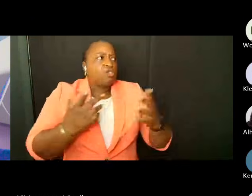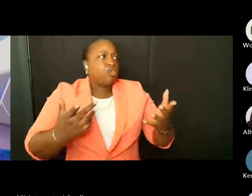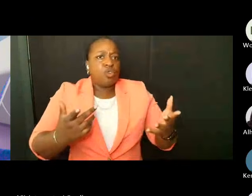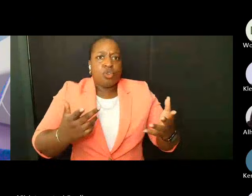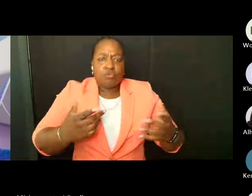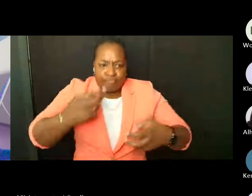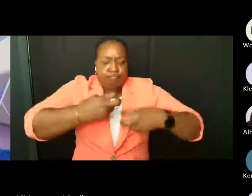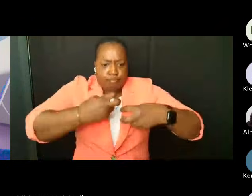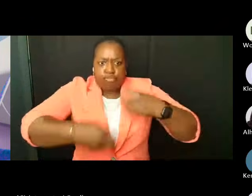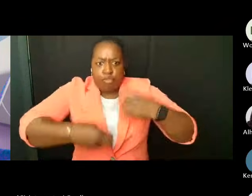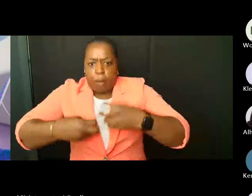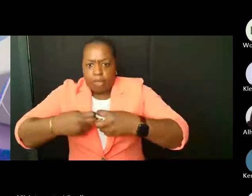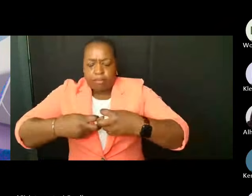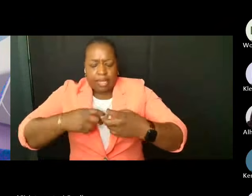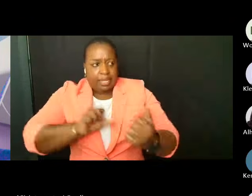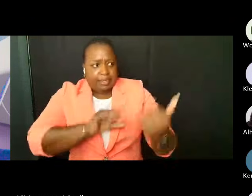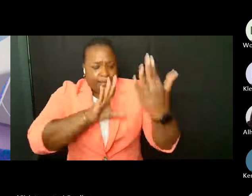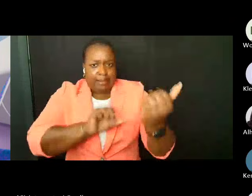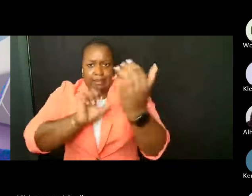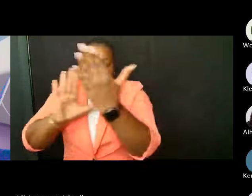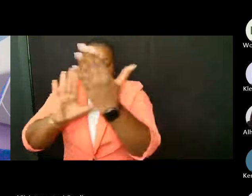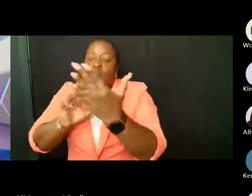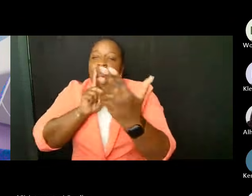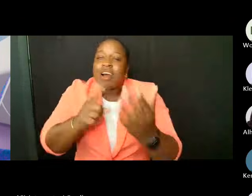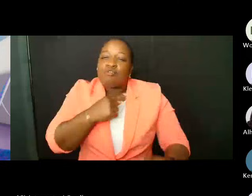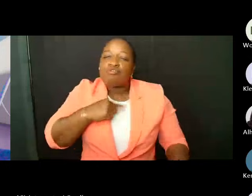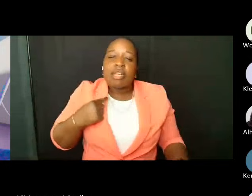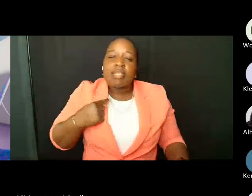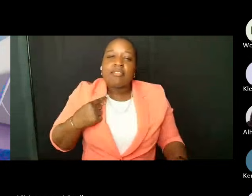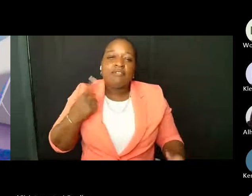what research exists on the psychological aspects of undergoing gene therapies,